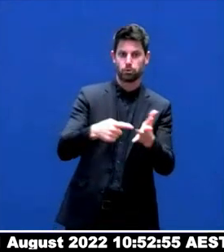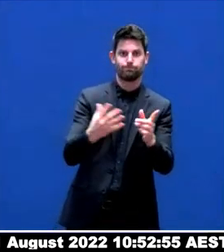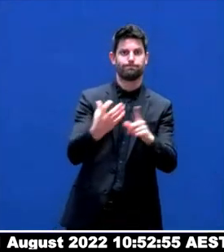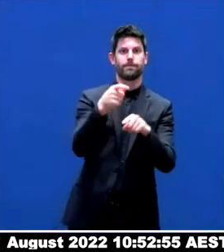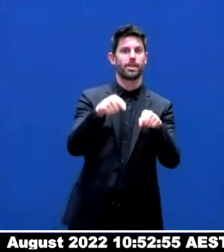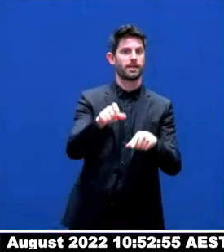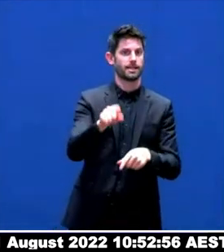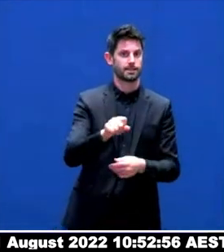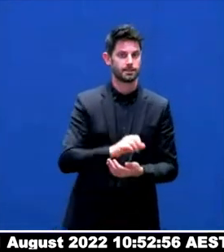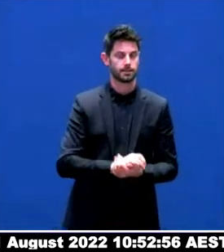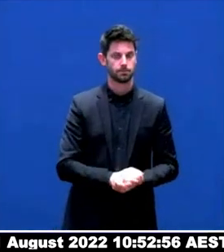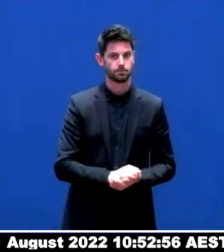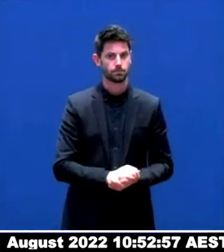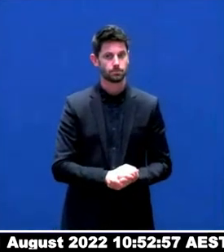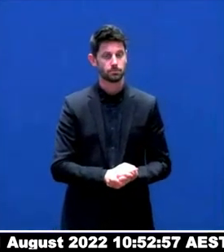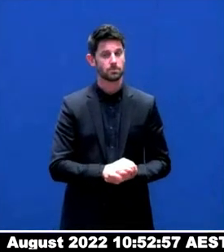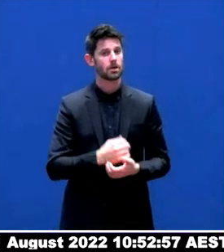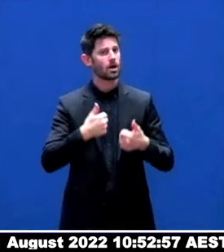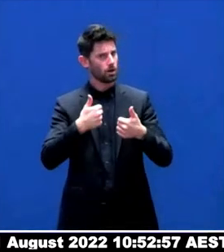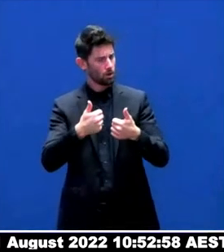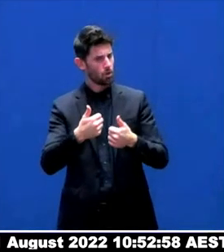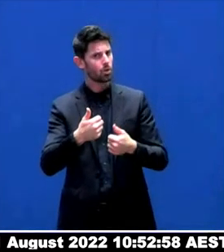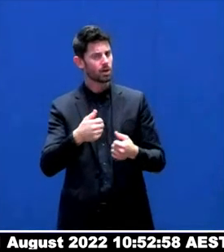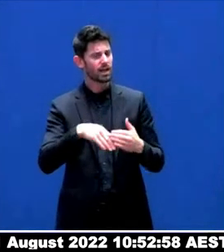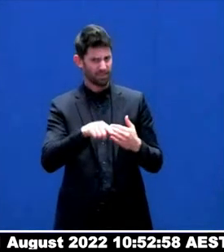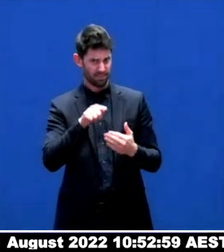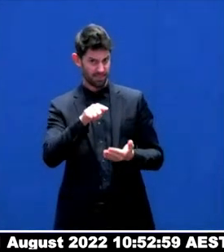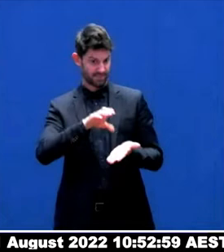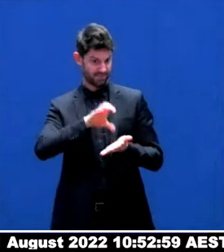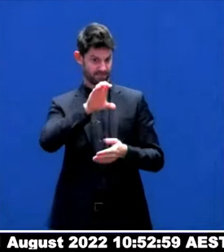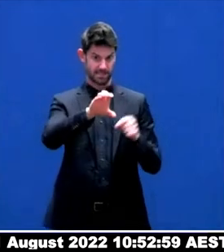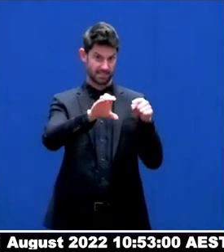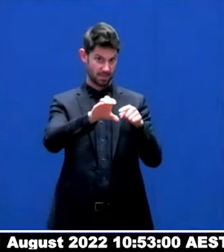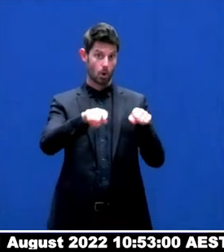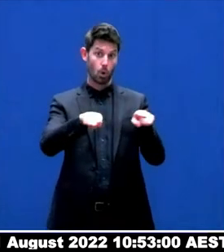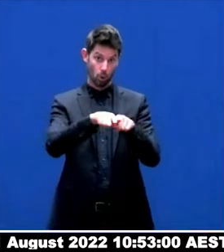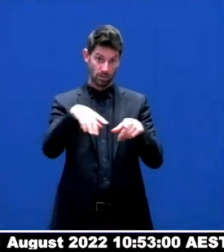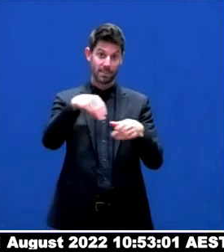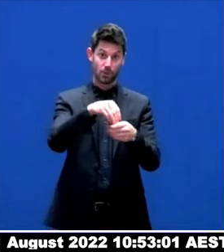And in that - the funding, there's also specific funding earmarked for